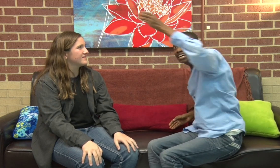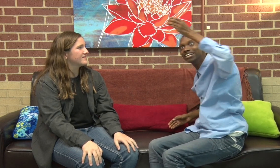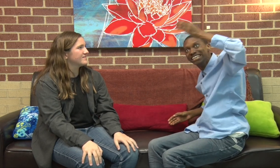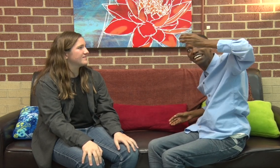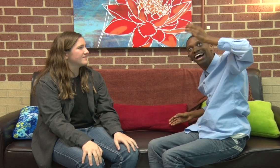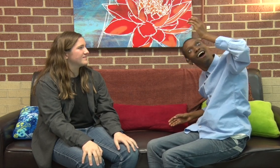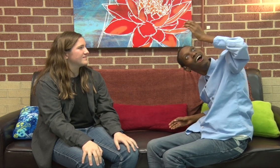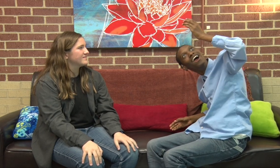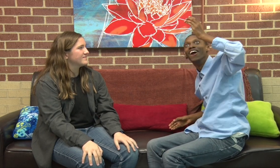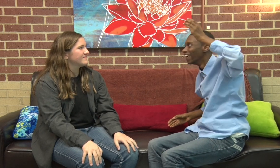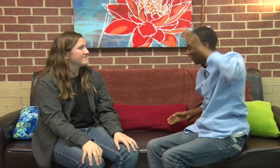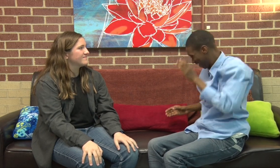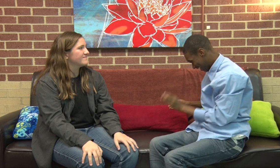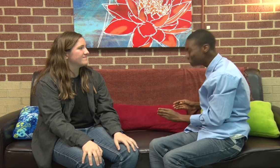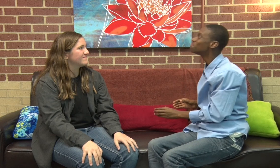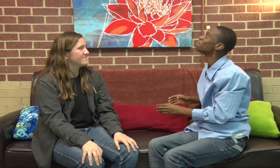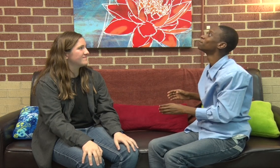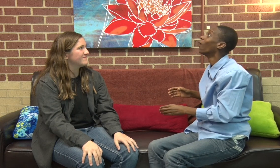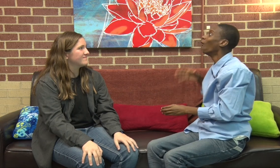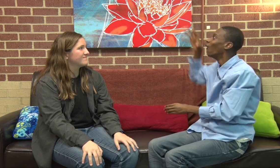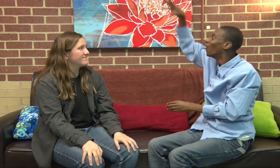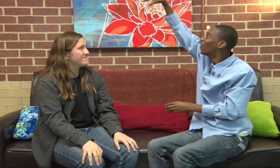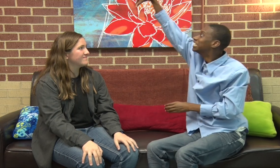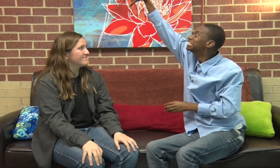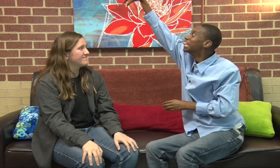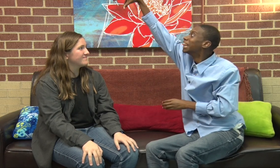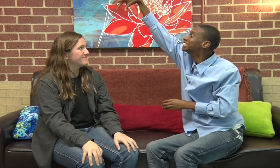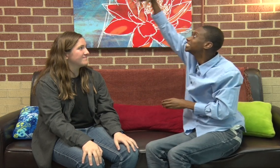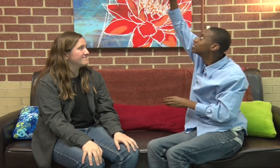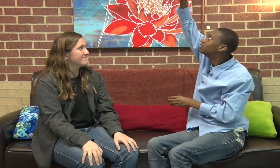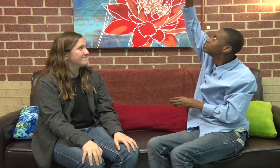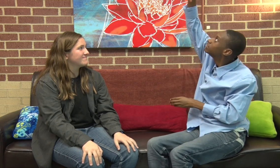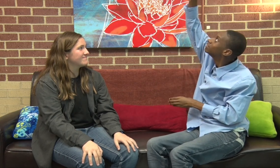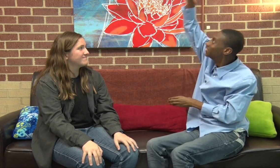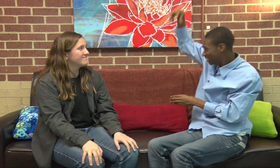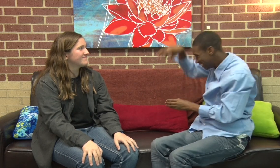and then the second, and as he shook it he put it down. And then, he grabbed the third.